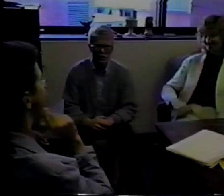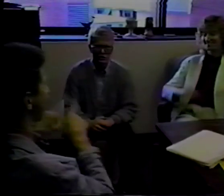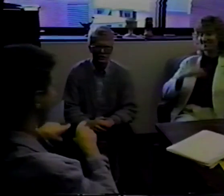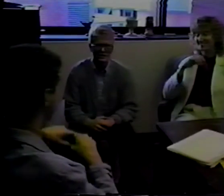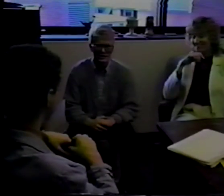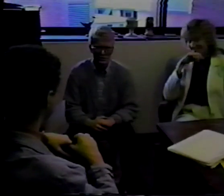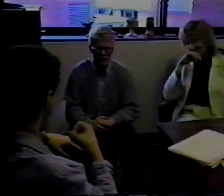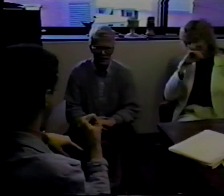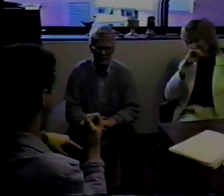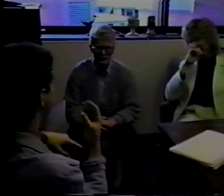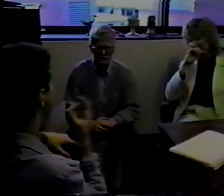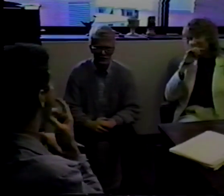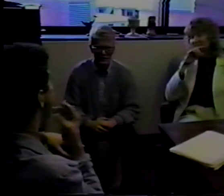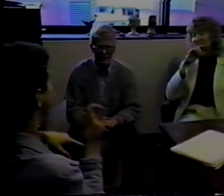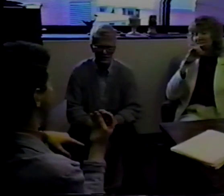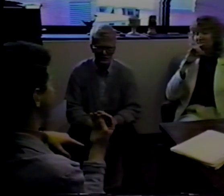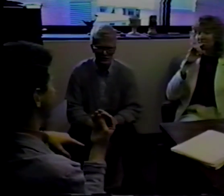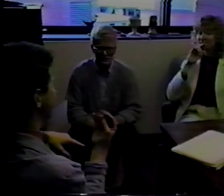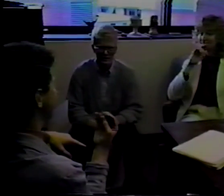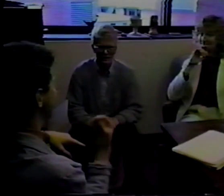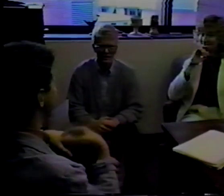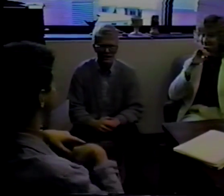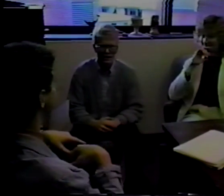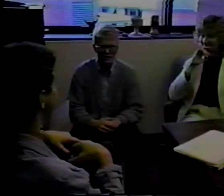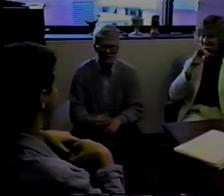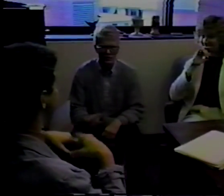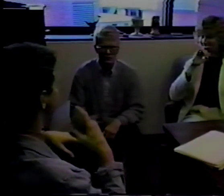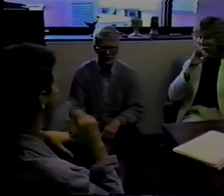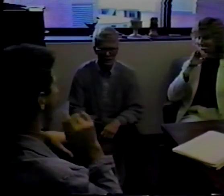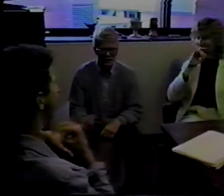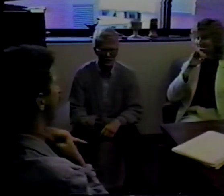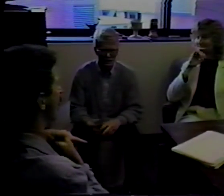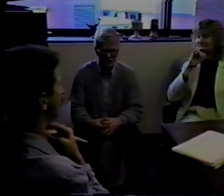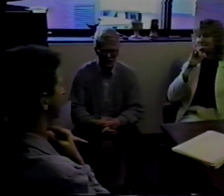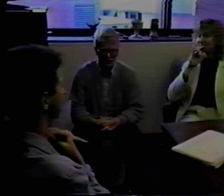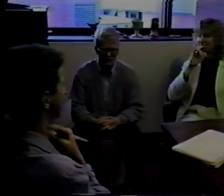and calling by TTY. You get an answer, and um -